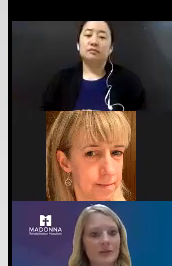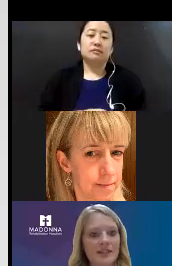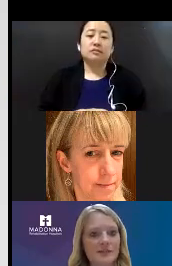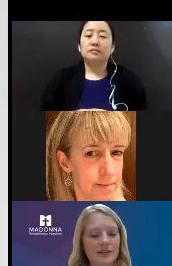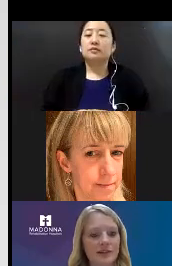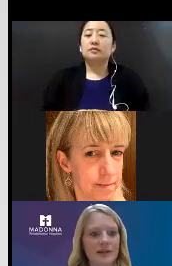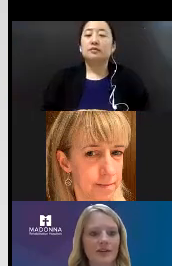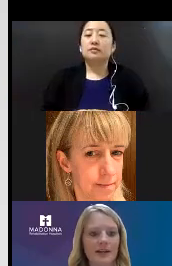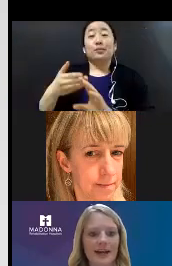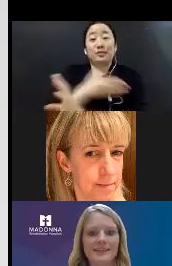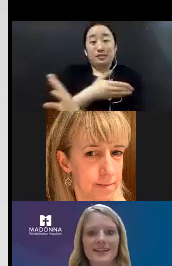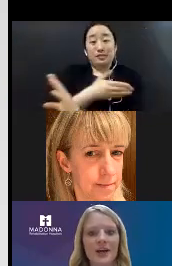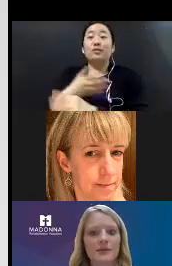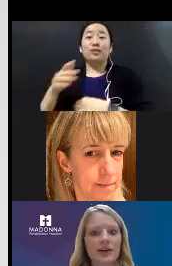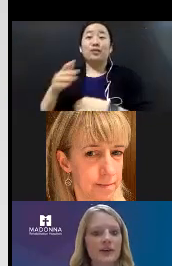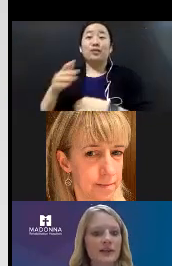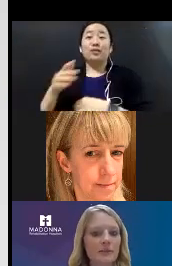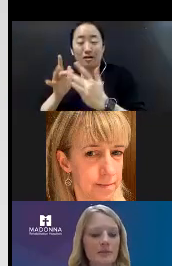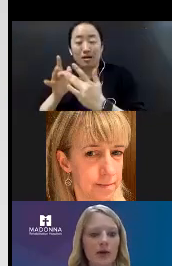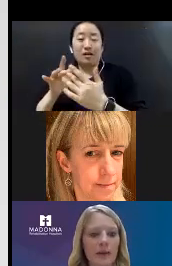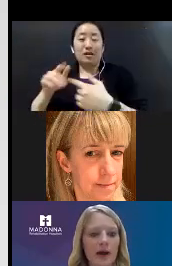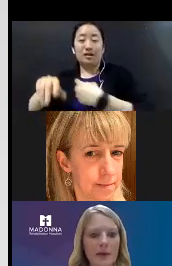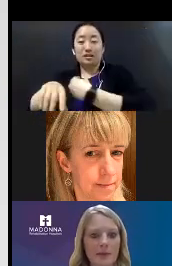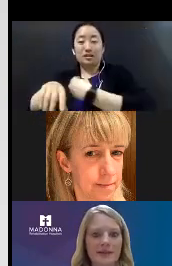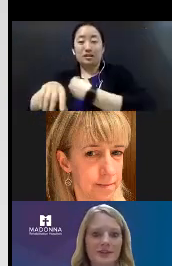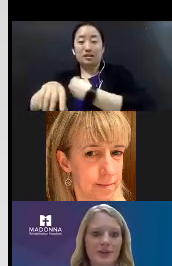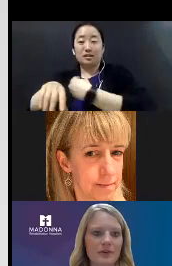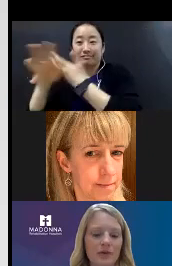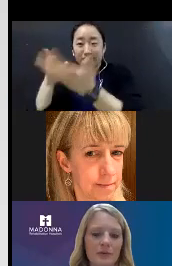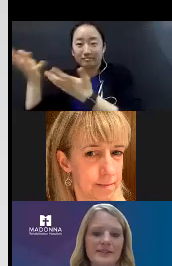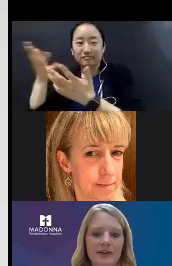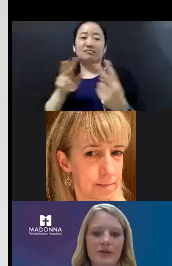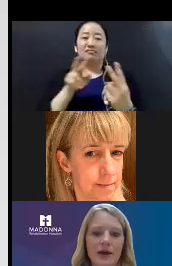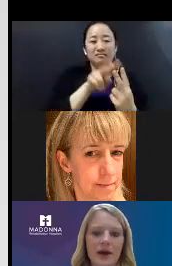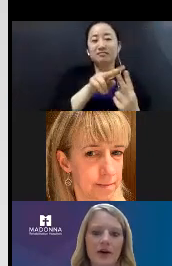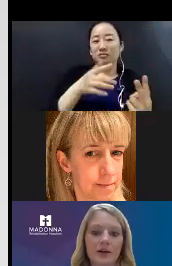GIVES YOU A LITTLE BIT OF CONTEXT. WE WILL TELL YOU A LITTLE BIT MORE ABOUT PAPER/PENCIL BEFORE WE TELL YOU ABOUT OUR NEW